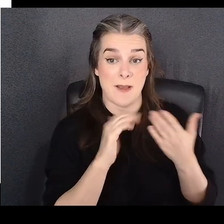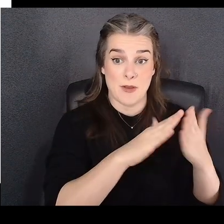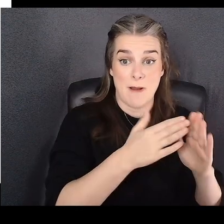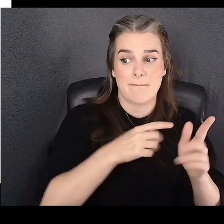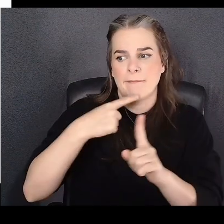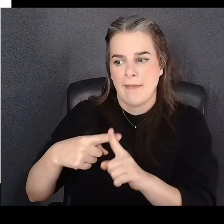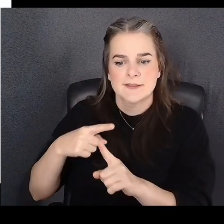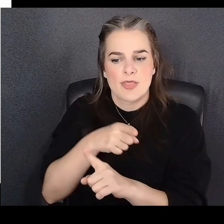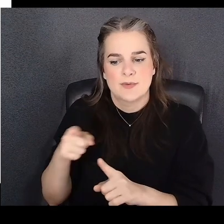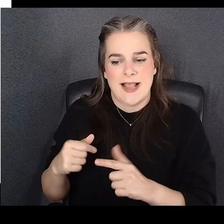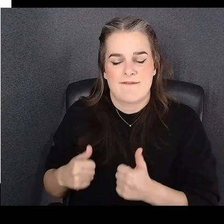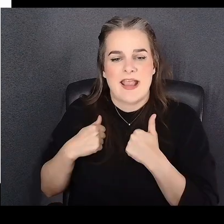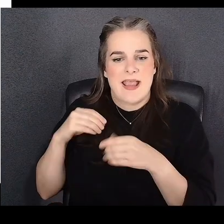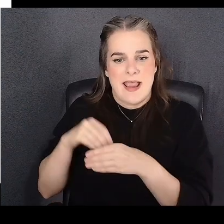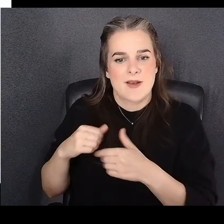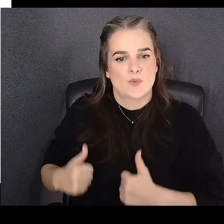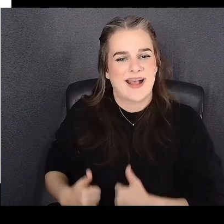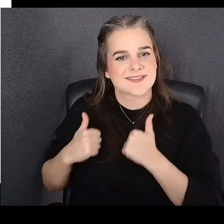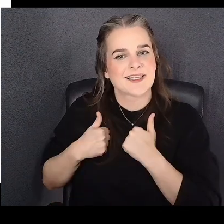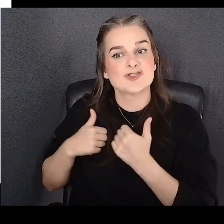facility-- again, Inglis House.